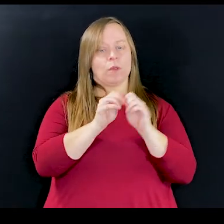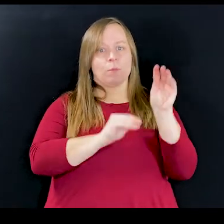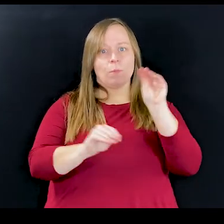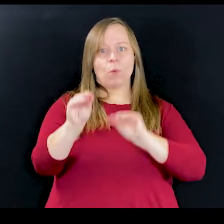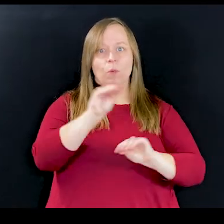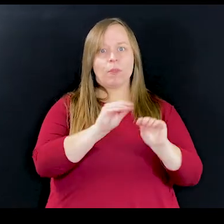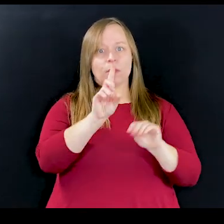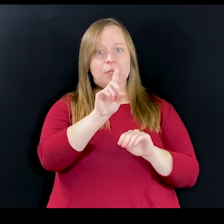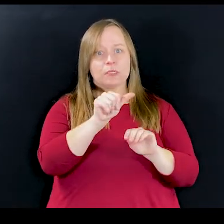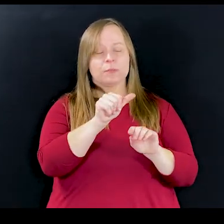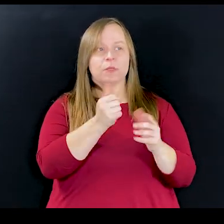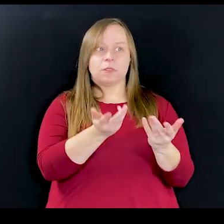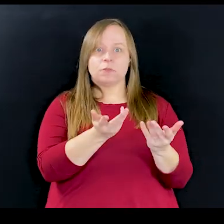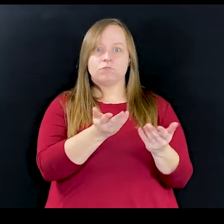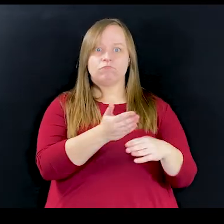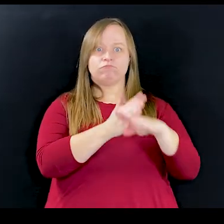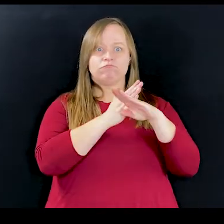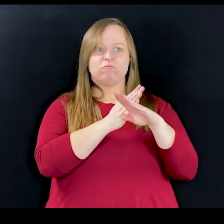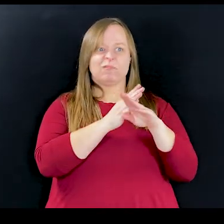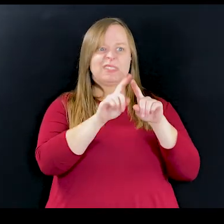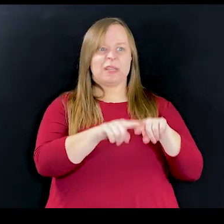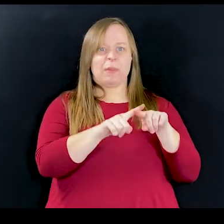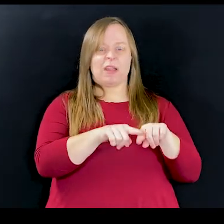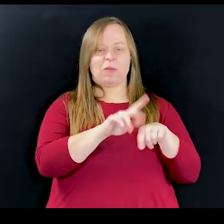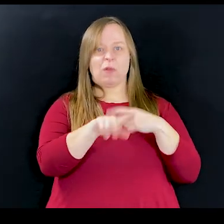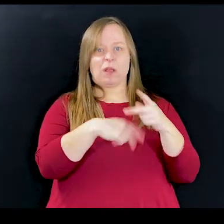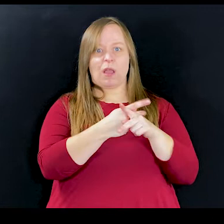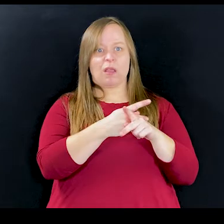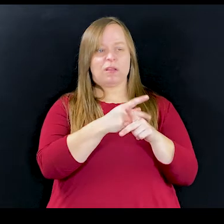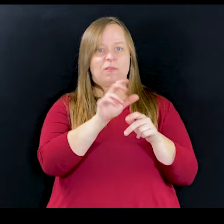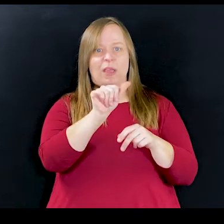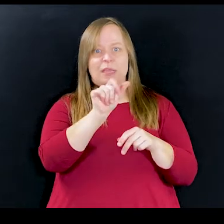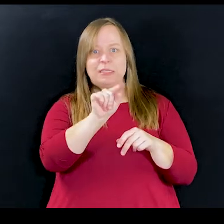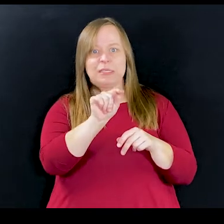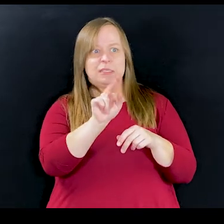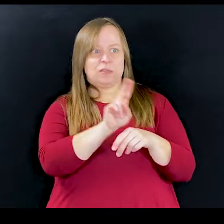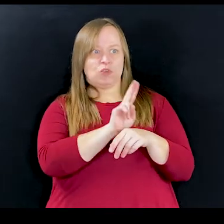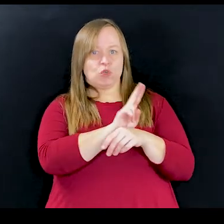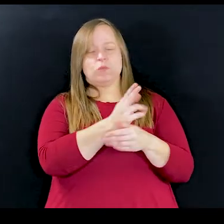with mobility disabilities depending on what type of assistive technology you're using.